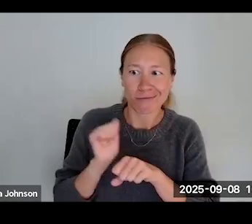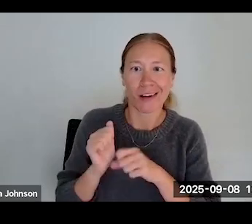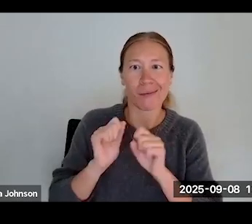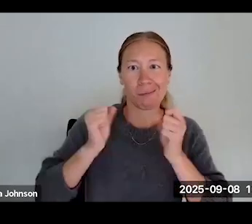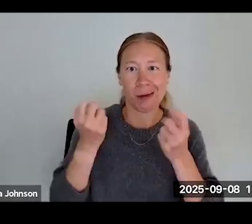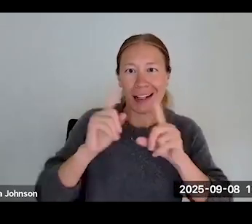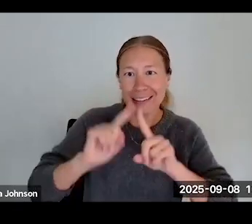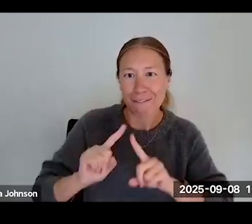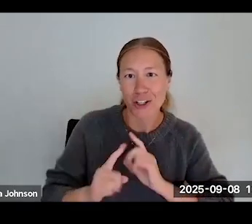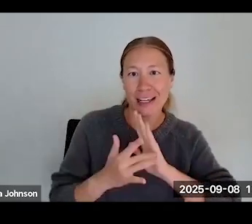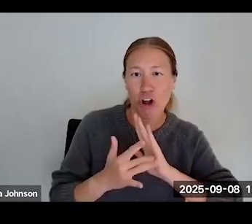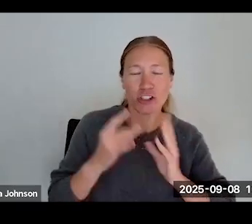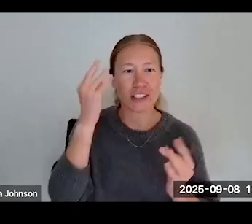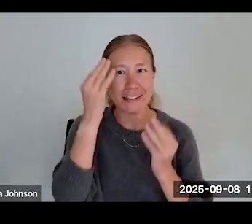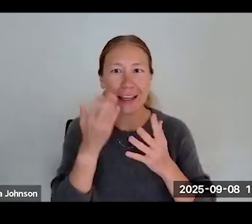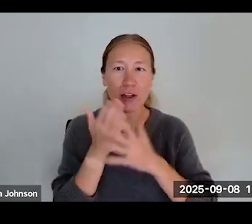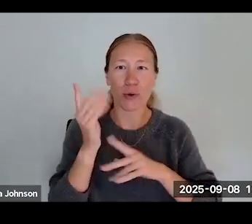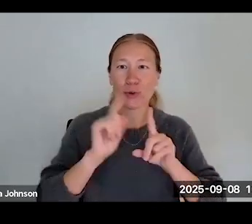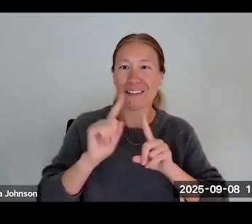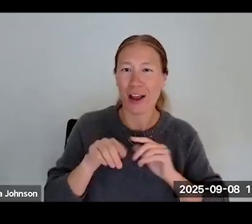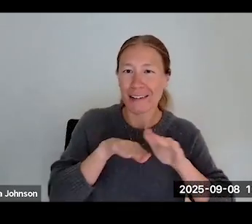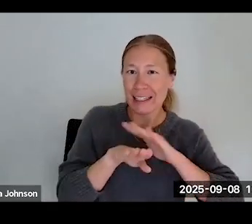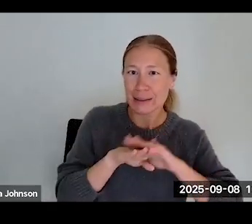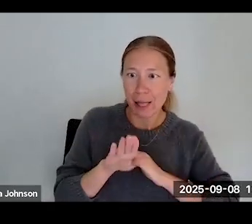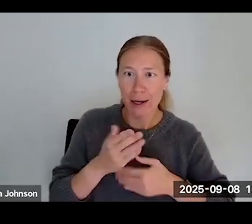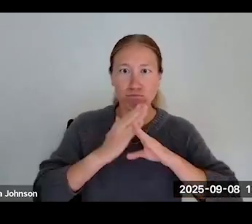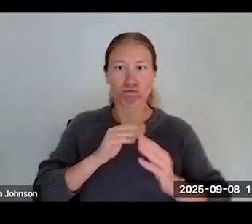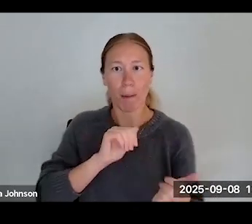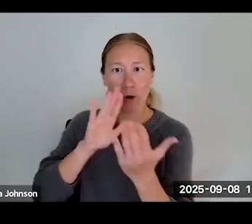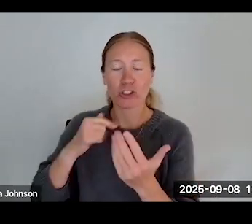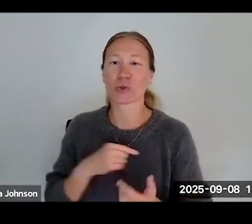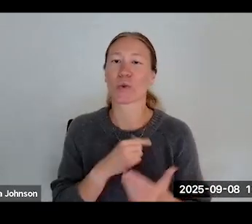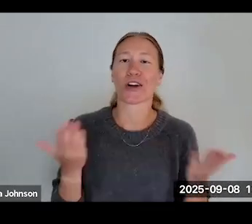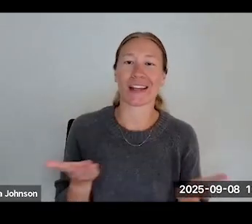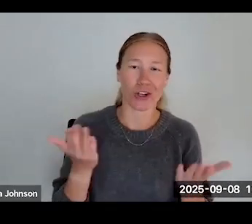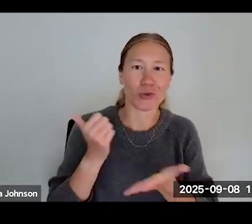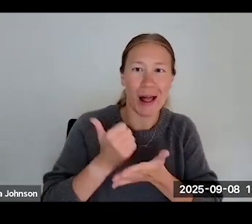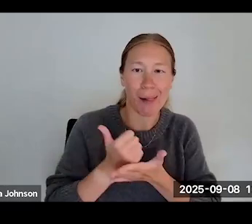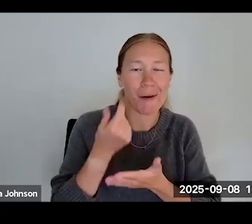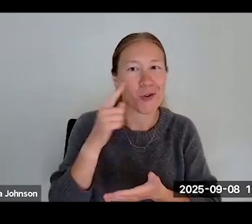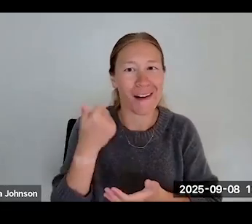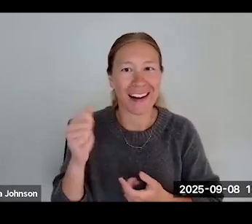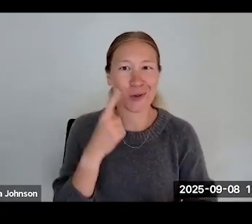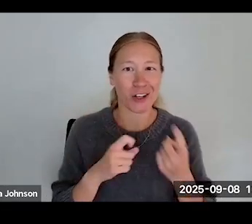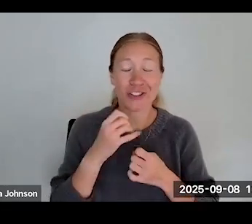and thinking through accessibility ramifications, and we're here to help if you have any questions. And lastly, we respond